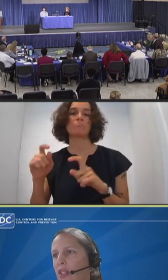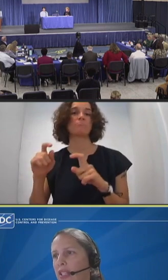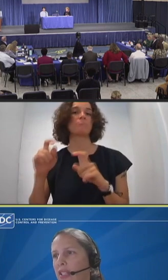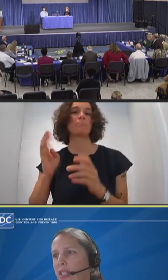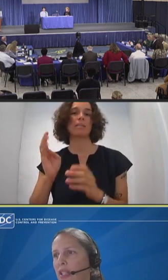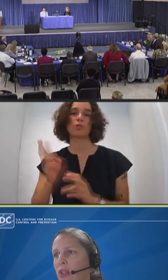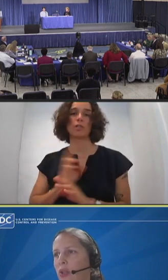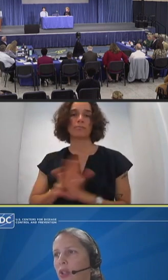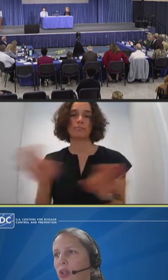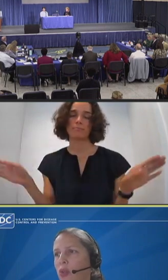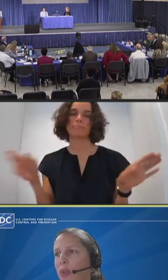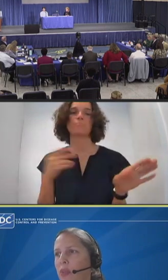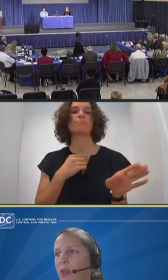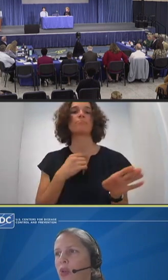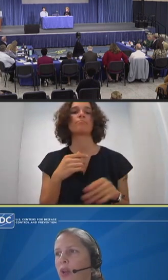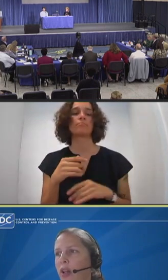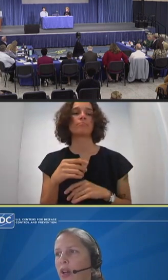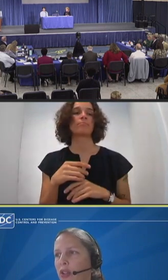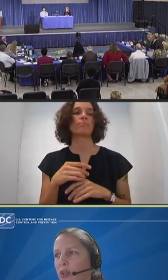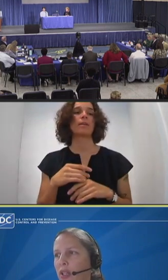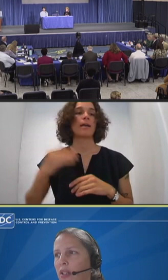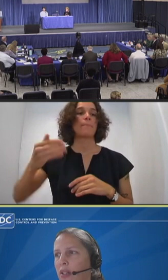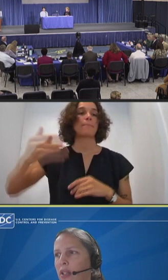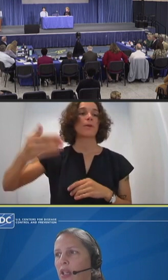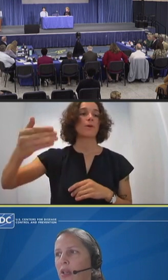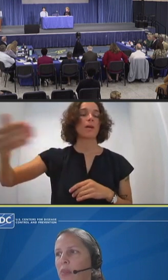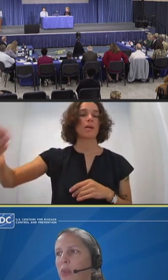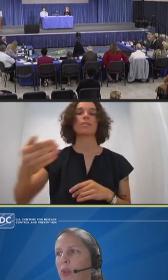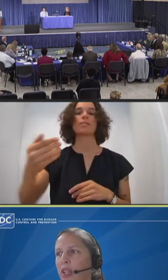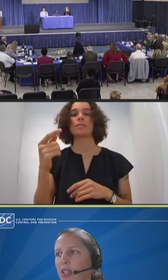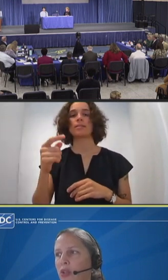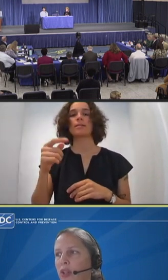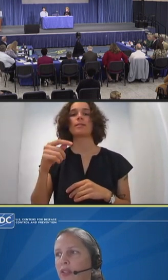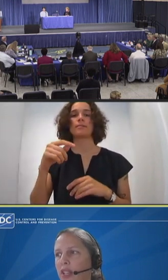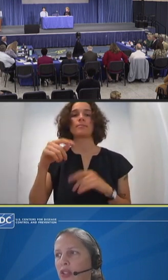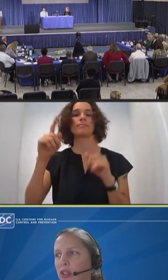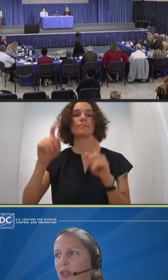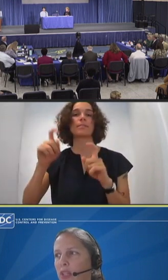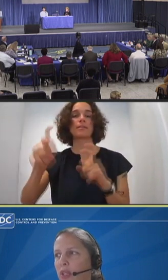testing to include people who are incarcerated, people with a history of sexually transmitted